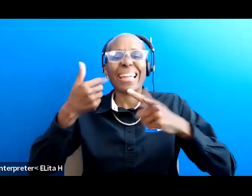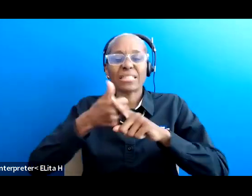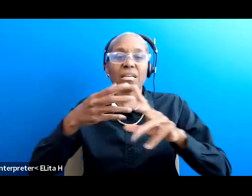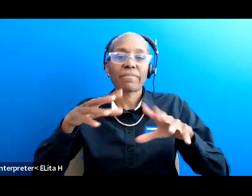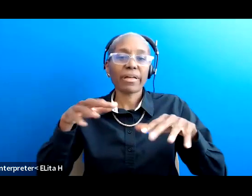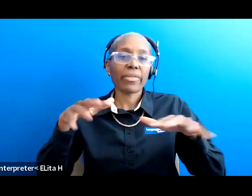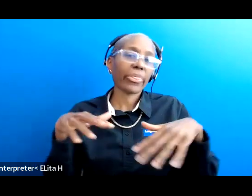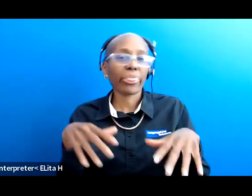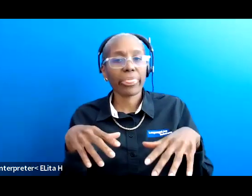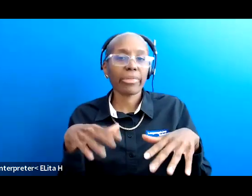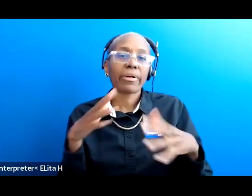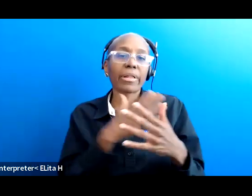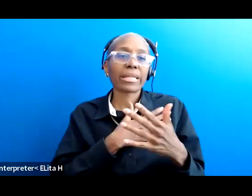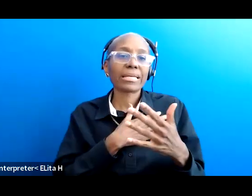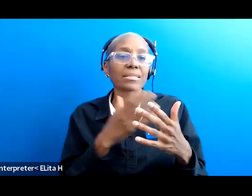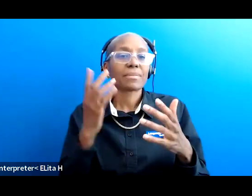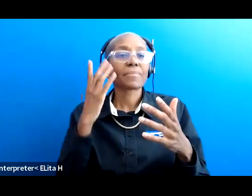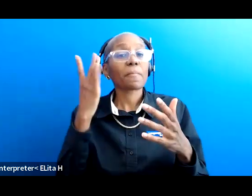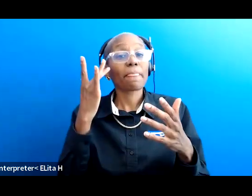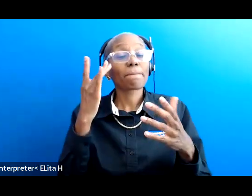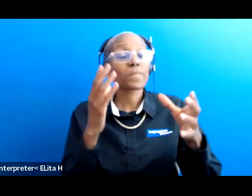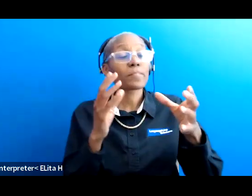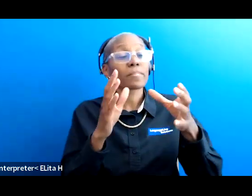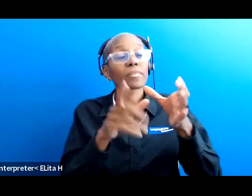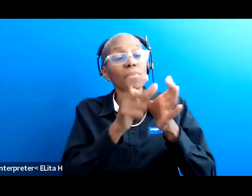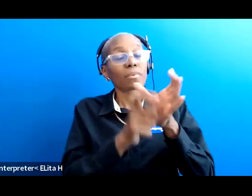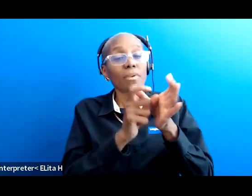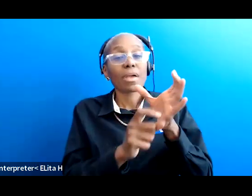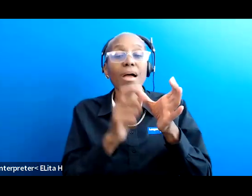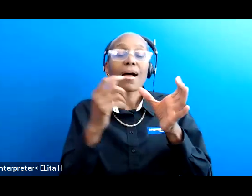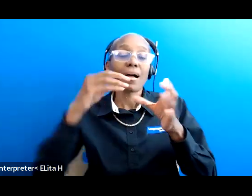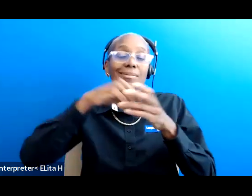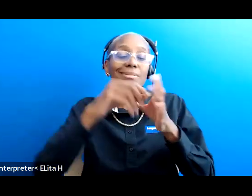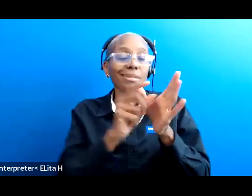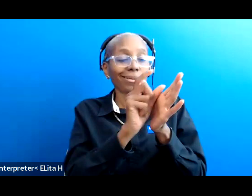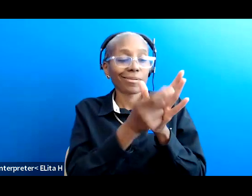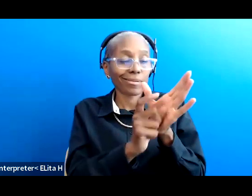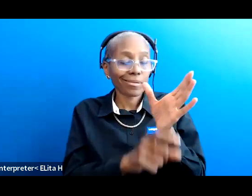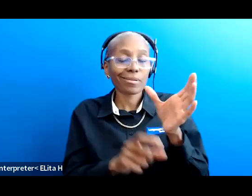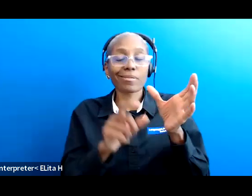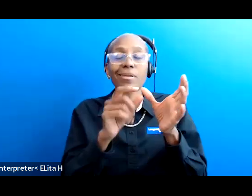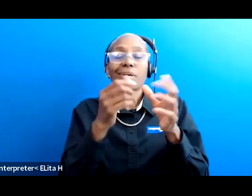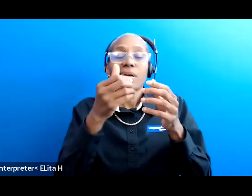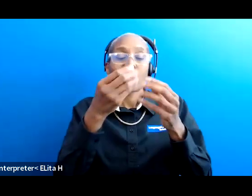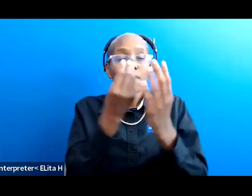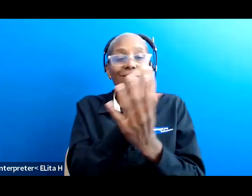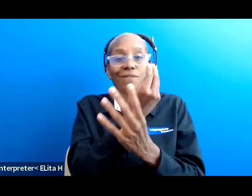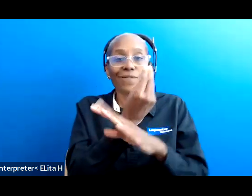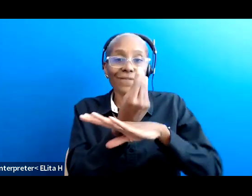fibers that help move the stool along and that bowel squeezing along, this just stretches the…